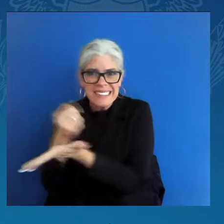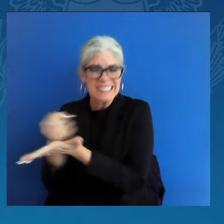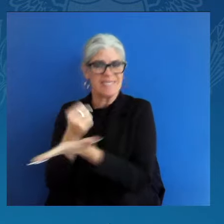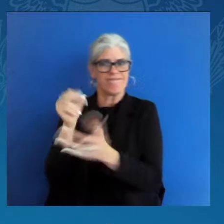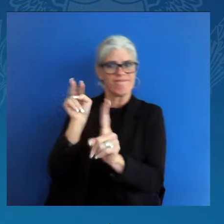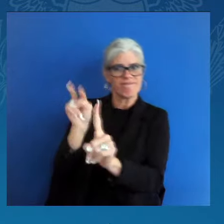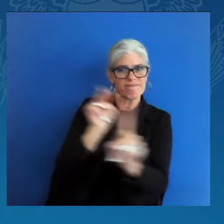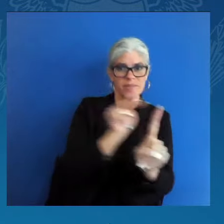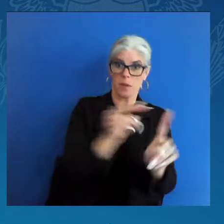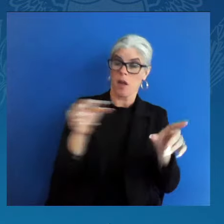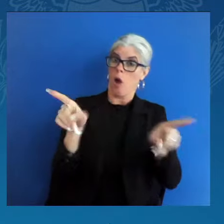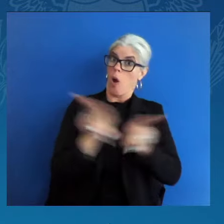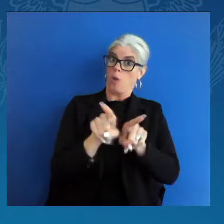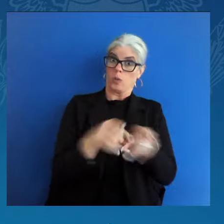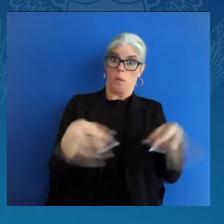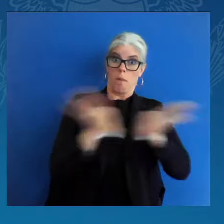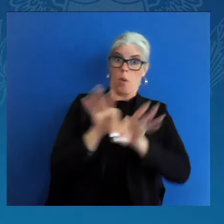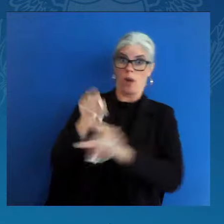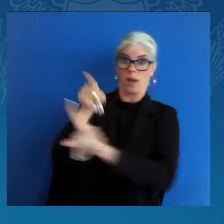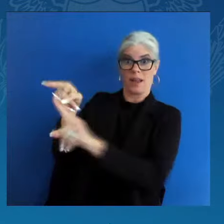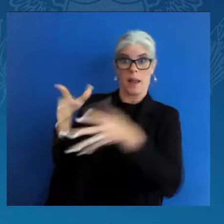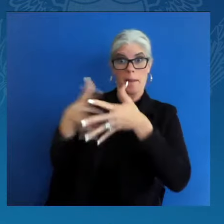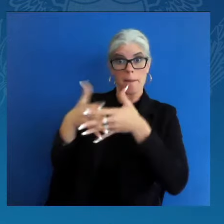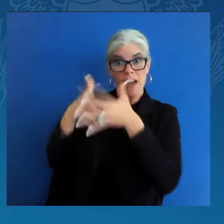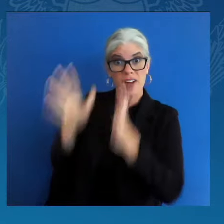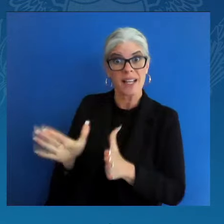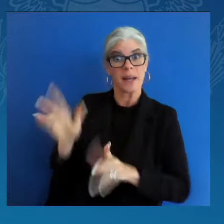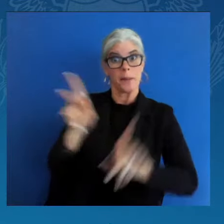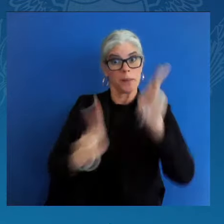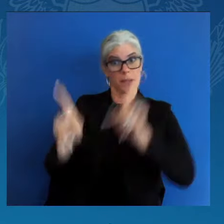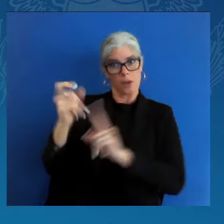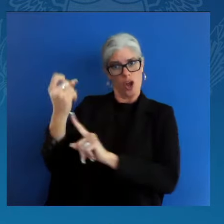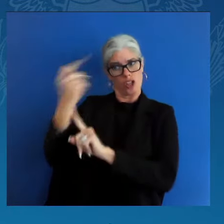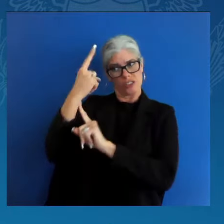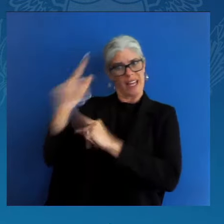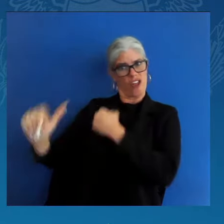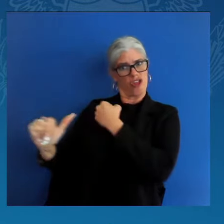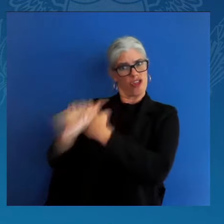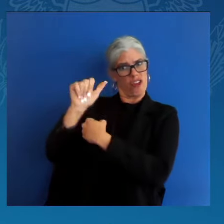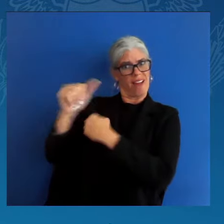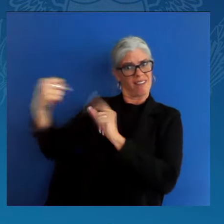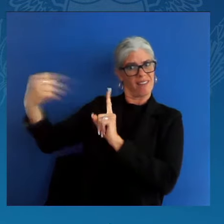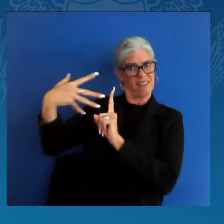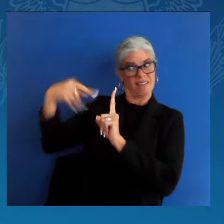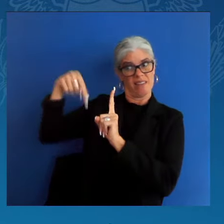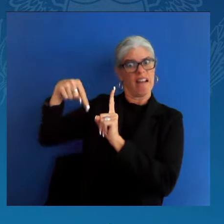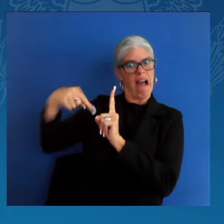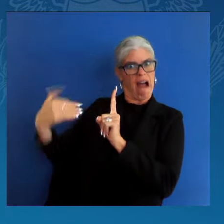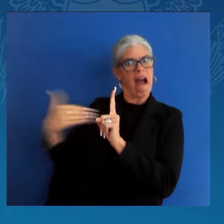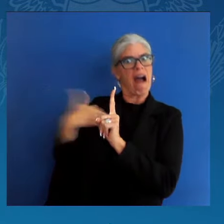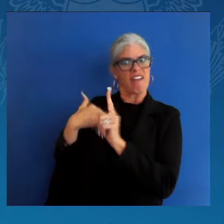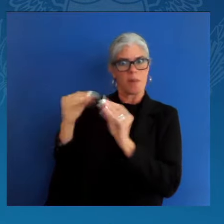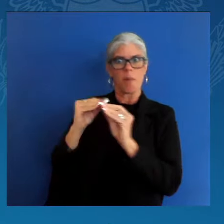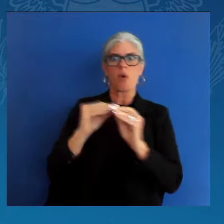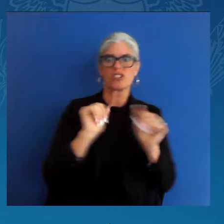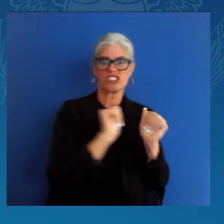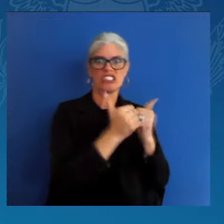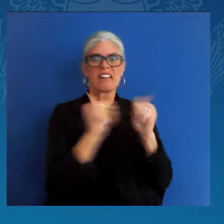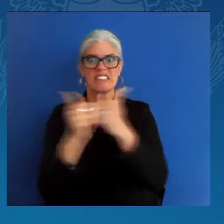it is becoming increasingly challenging in space. As we highlighted in our annual threat assessment this year, there are a number of growing threats